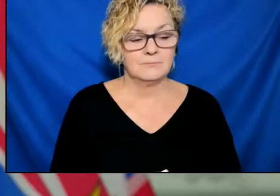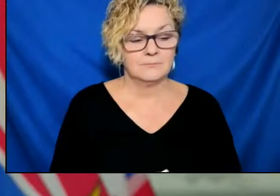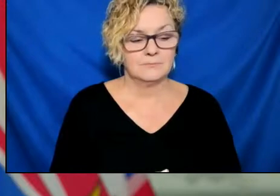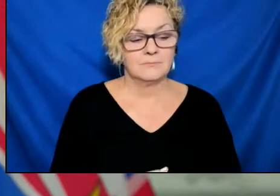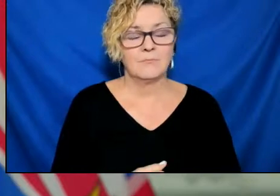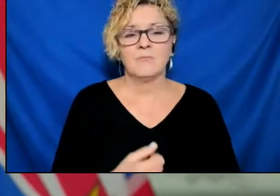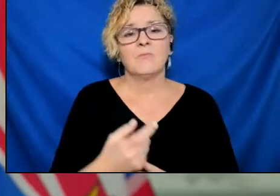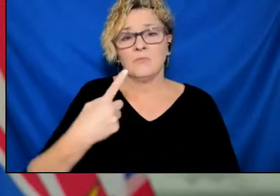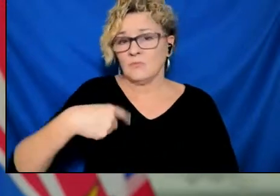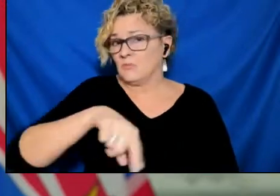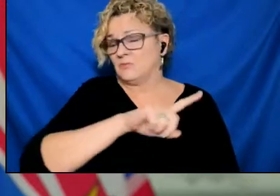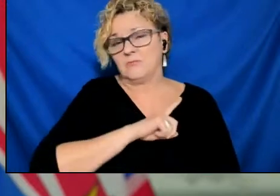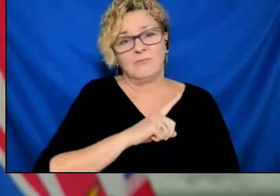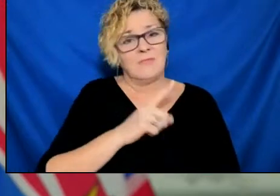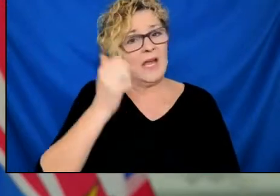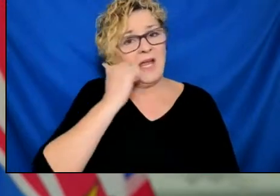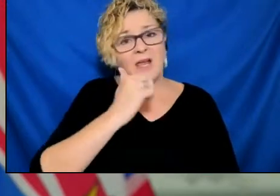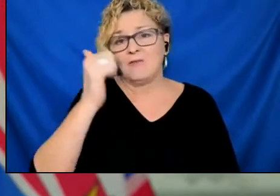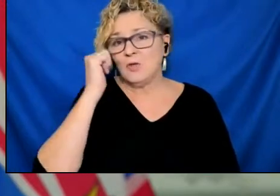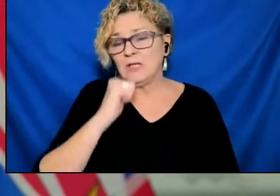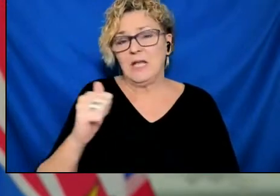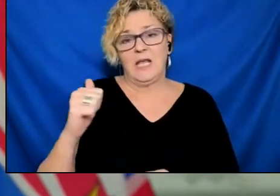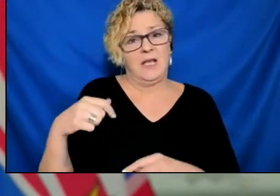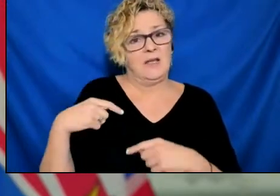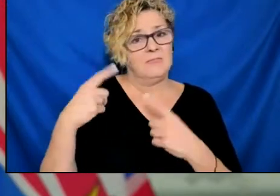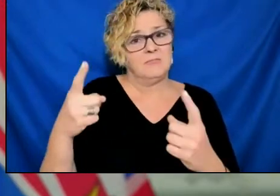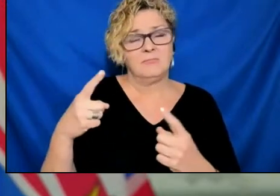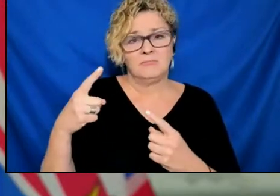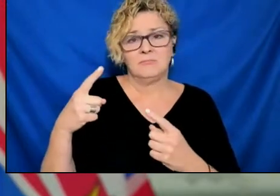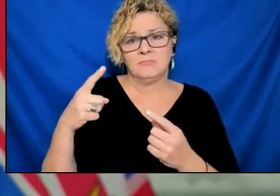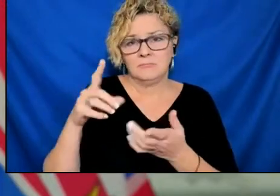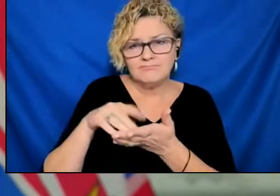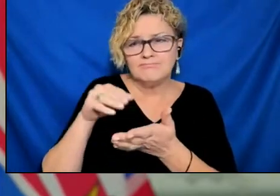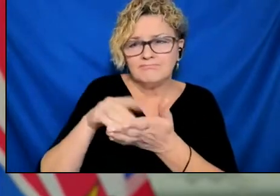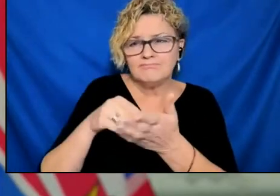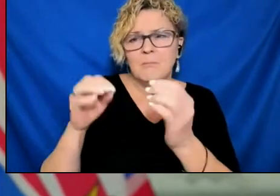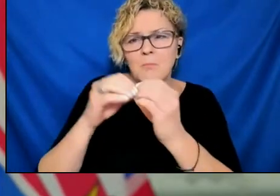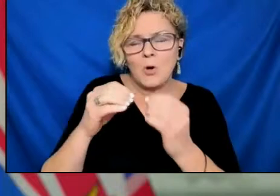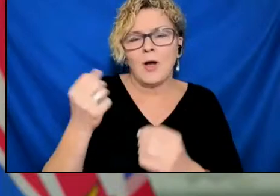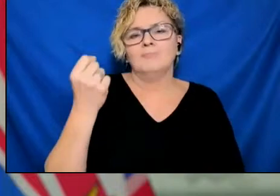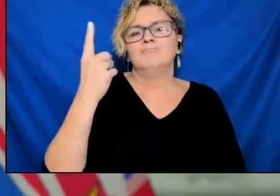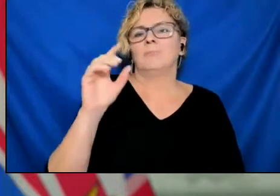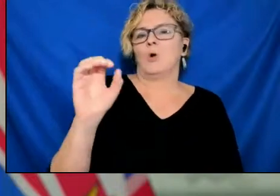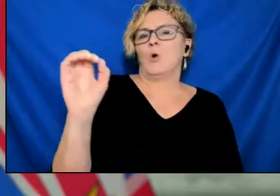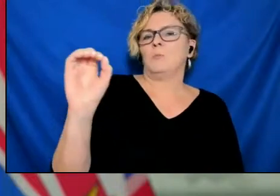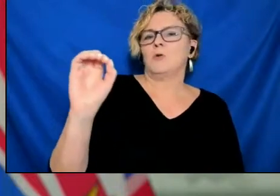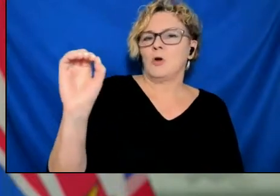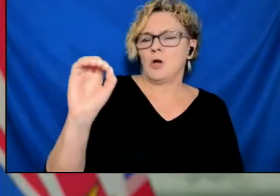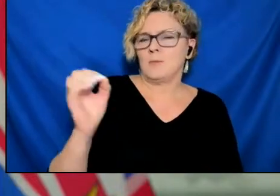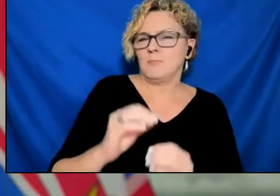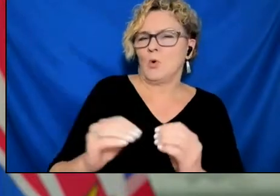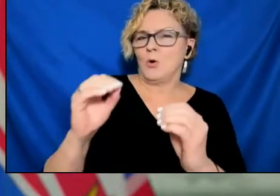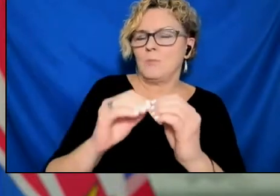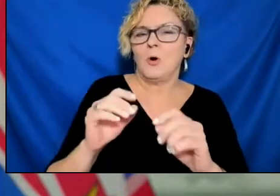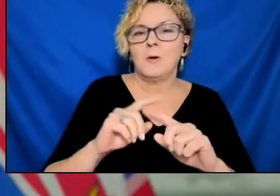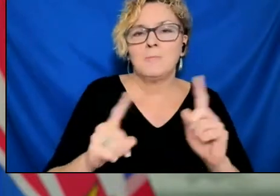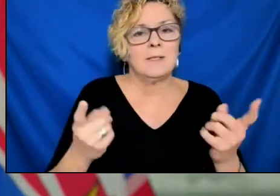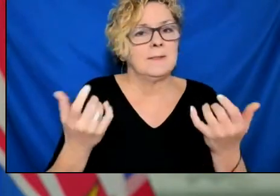Pr Whiteside will address these in a few minutes. So we are learning more, every day, more of these pieces about